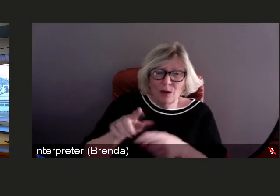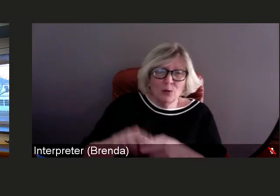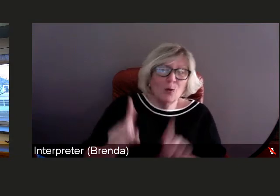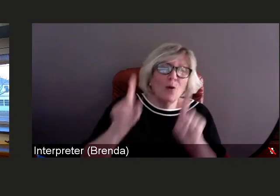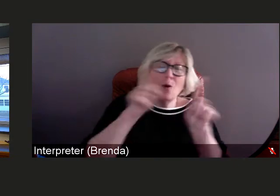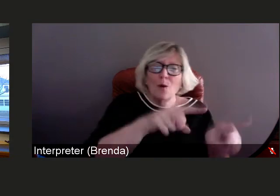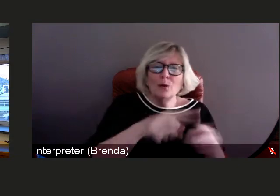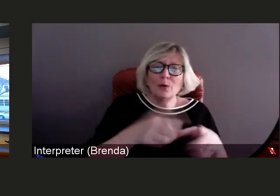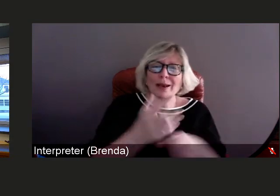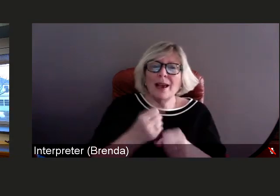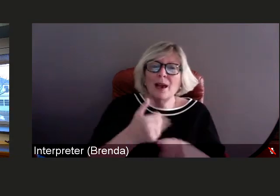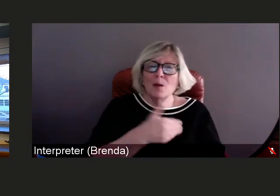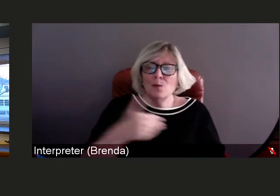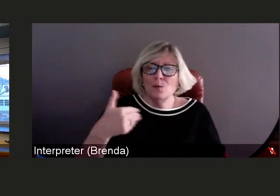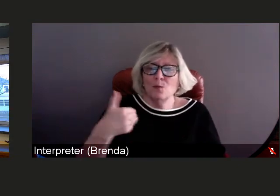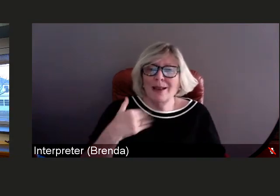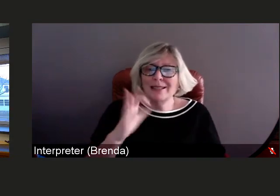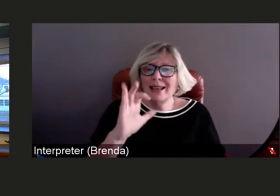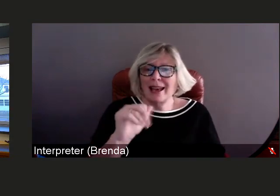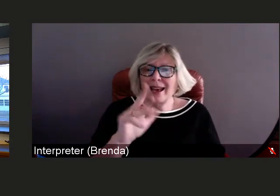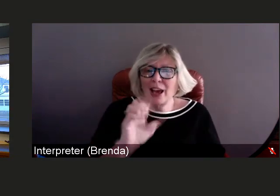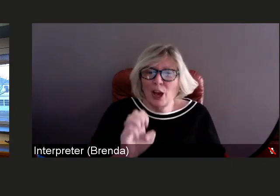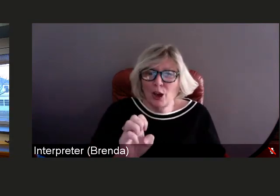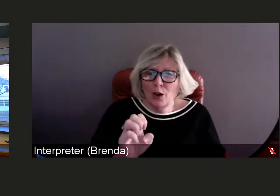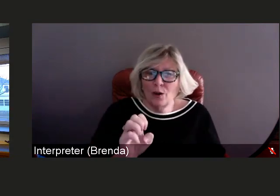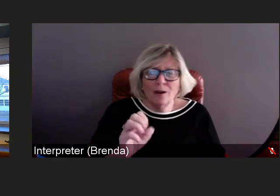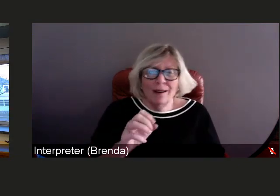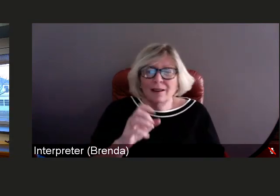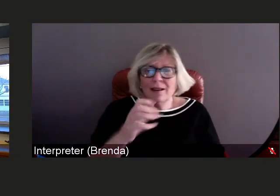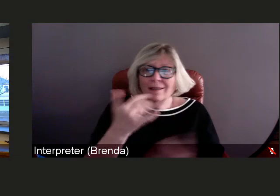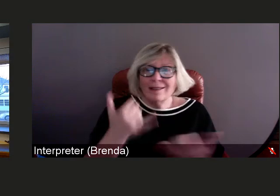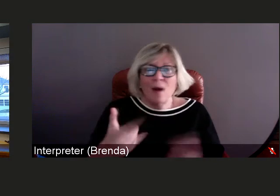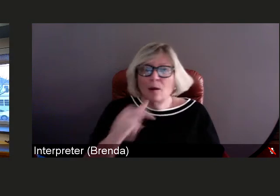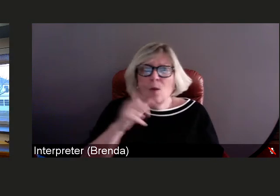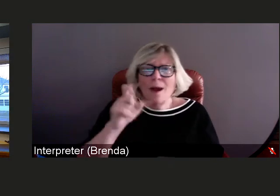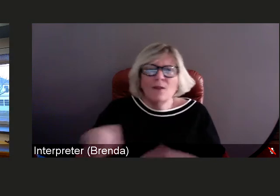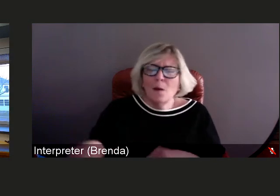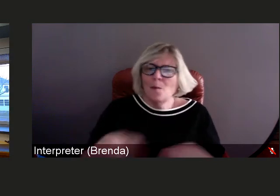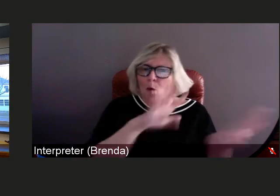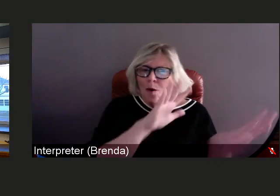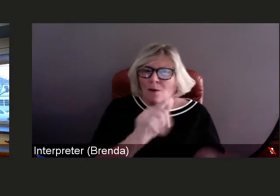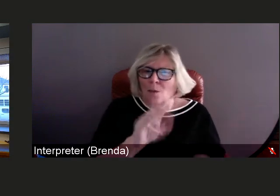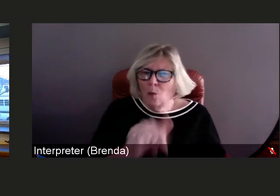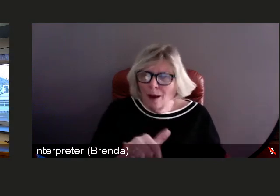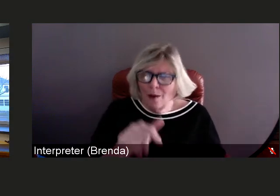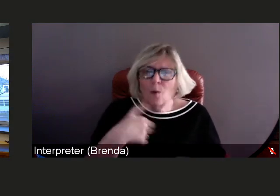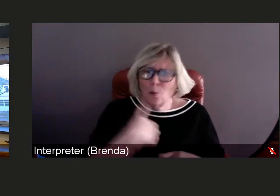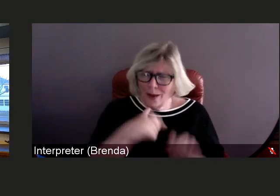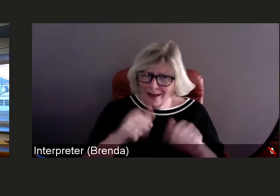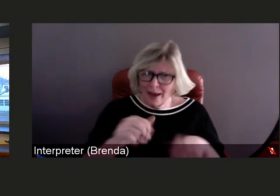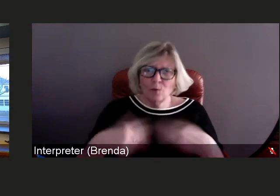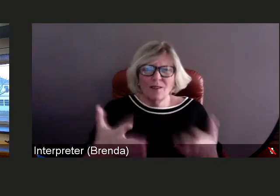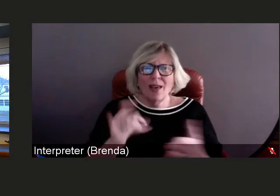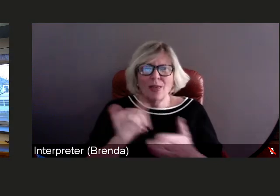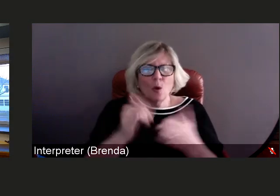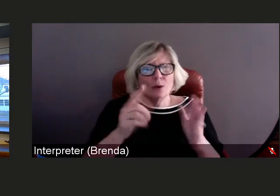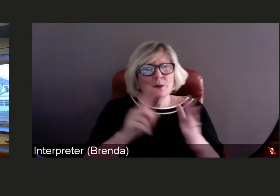that they don't really have to move away from this area for, that we can provide those services now especially with our second cancer center